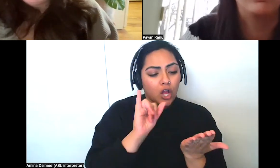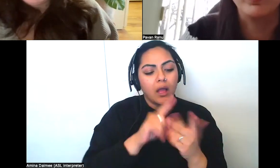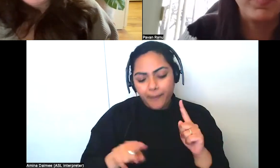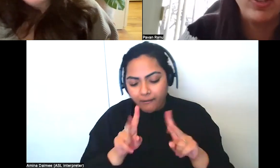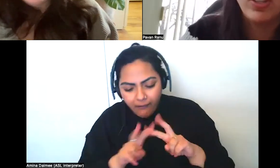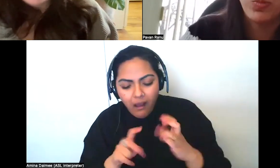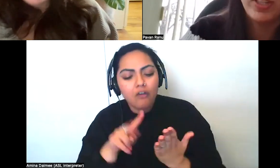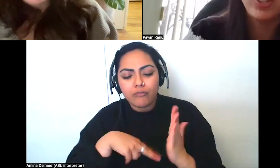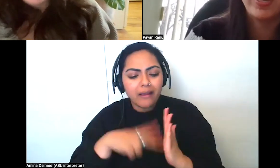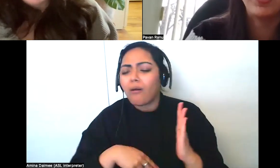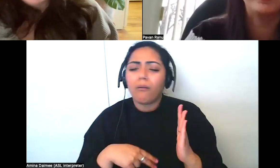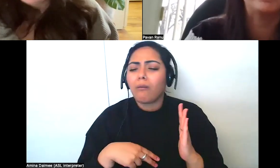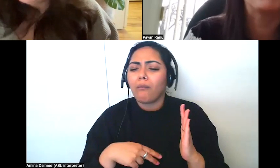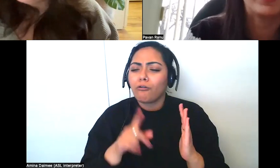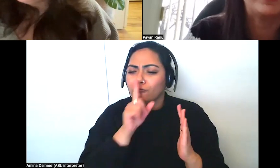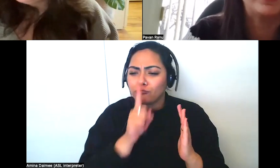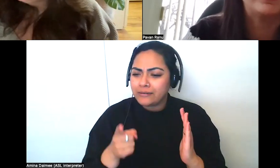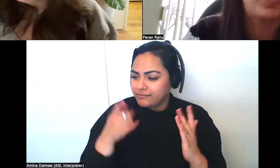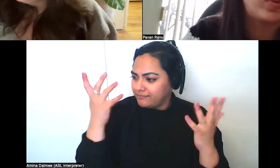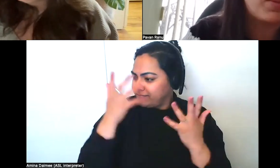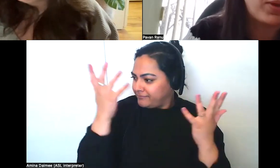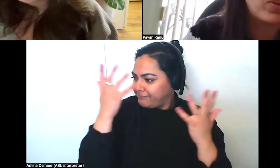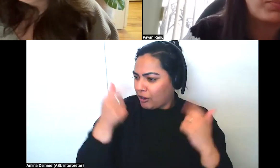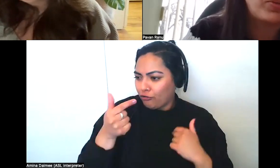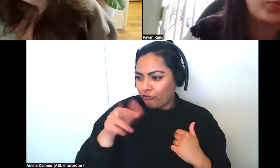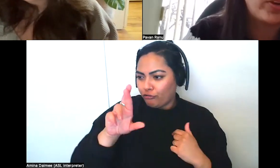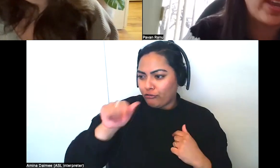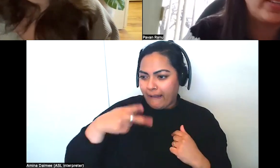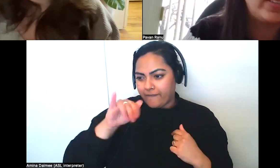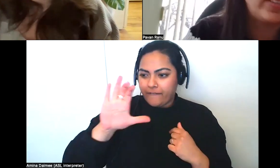and I won't mention which title it is, but I did see one about Goblincore and